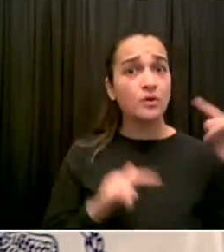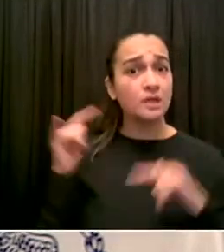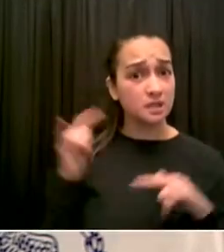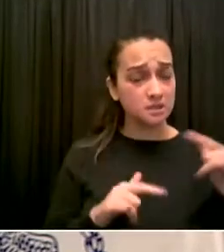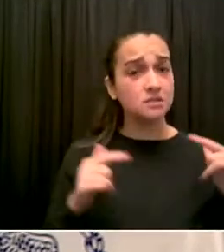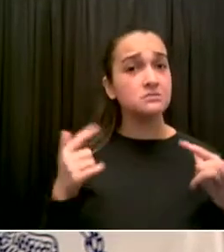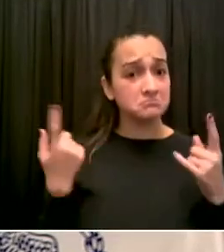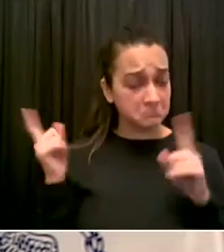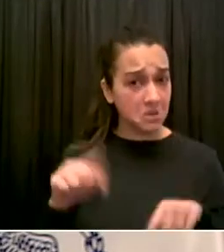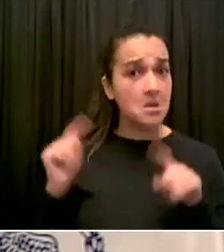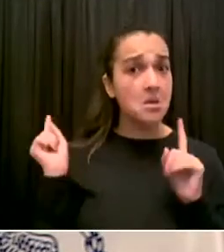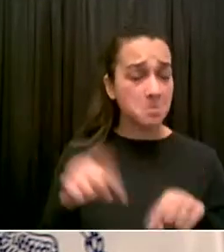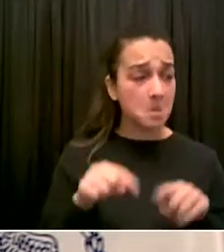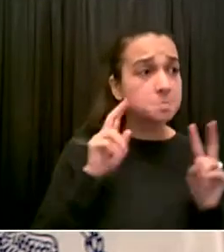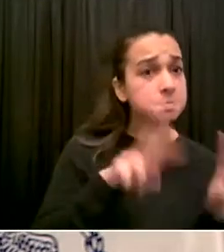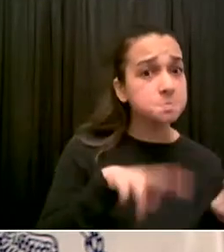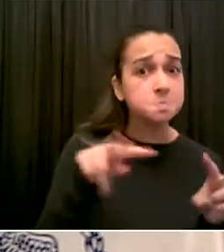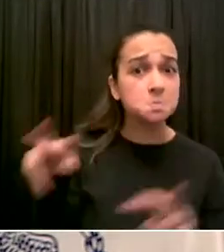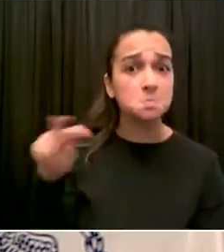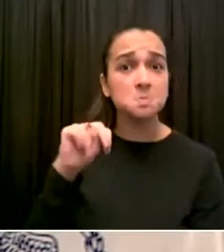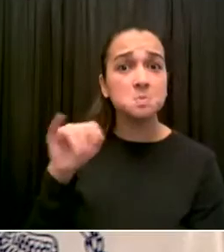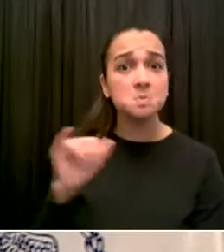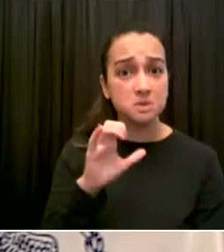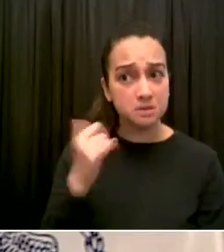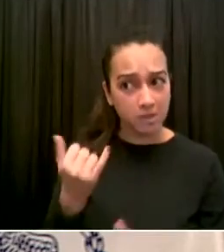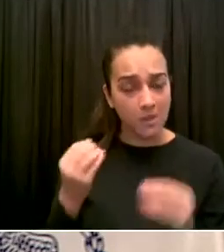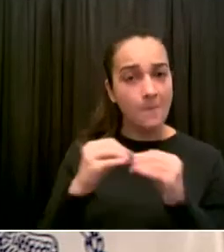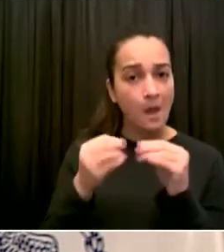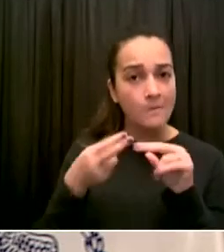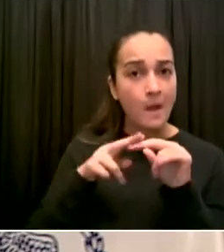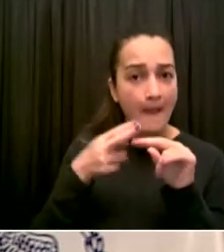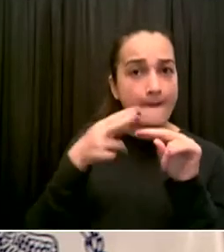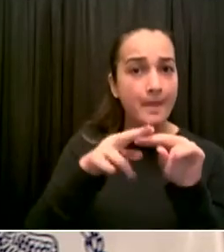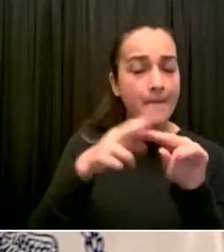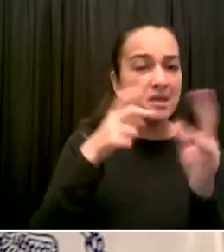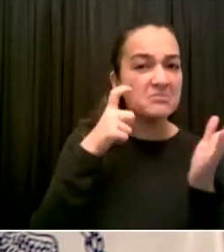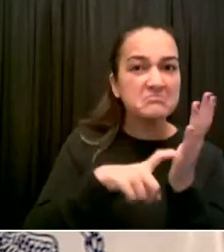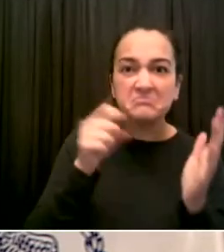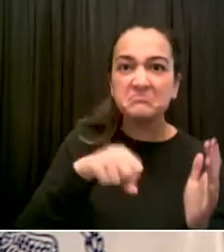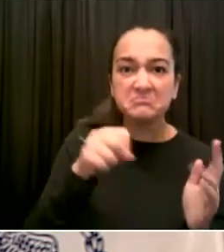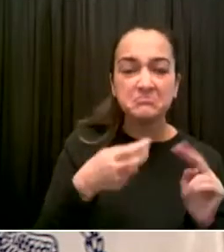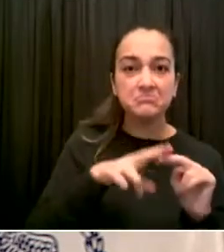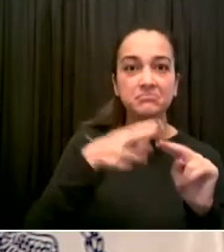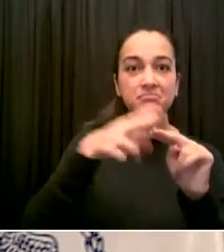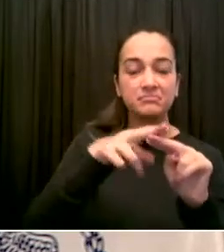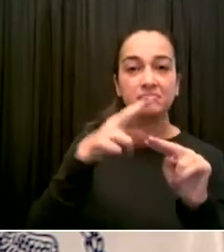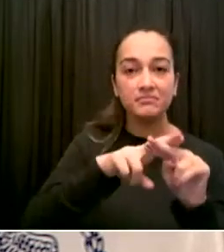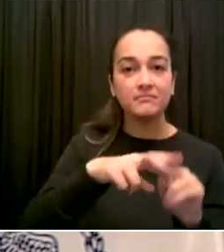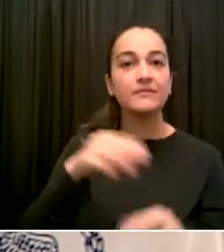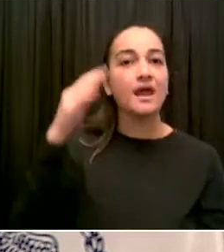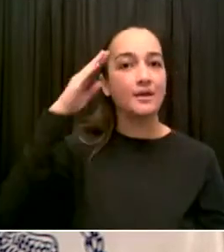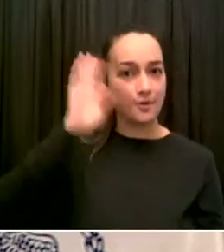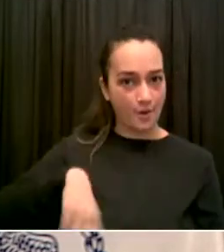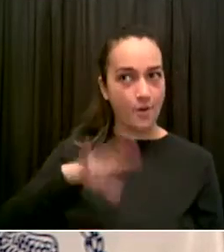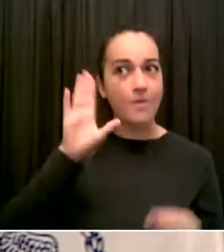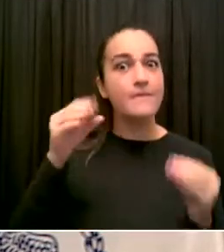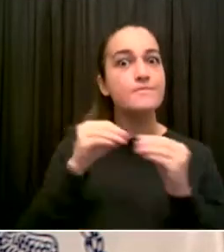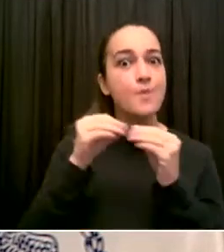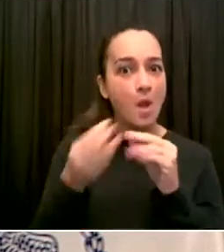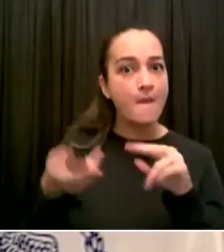WE ARE GOING TO SEE A HUGE SURGE WHEN INTERNATIONAL TRAVEL